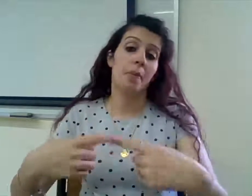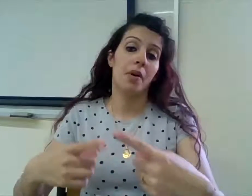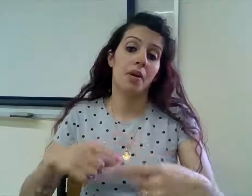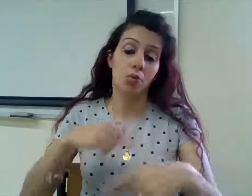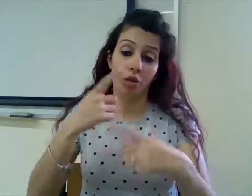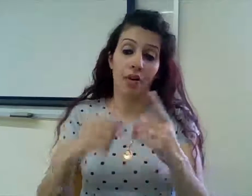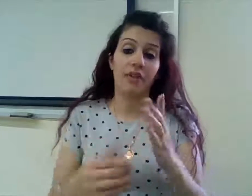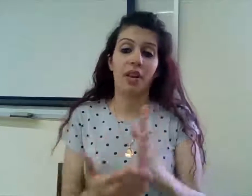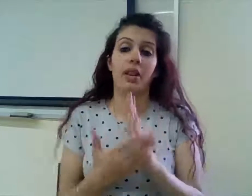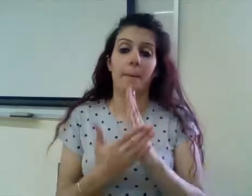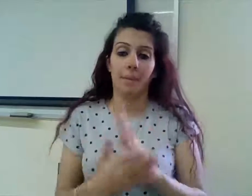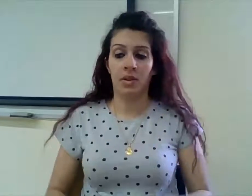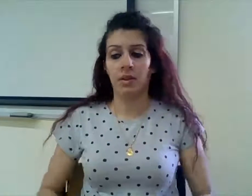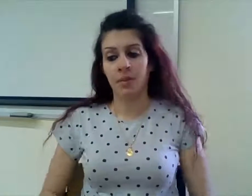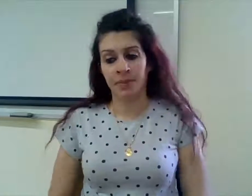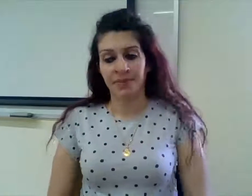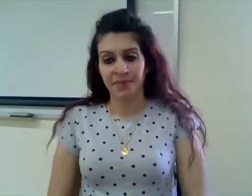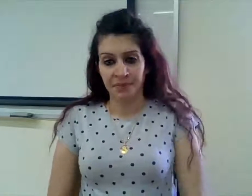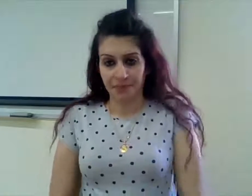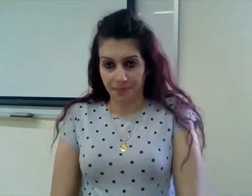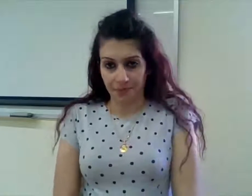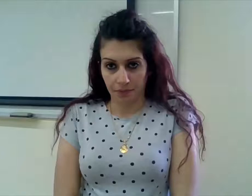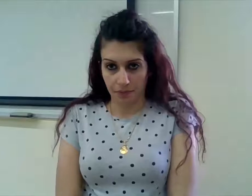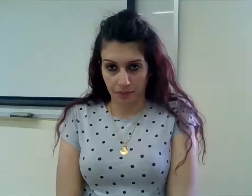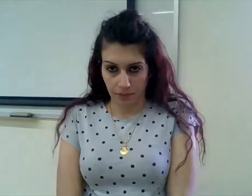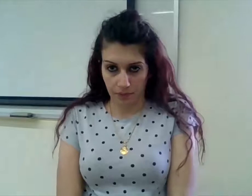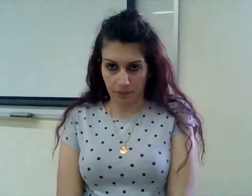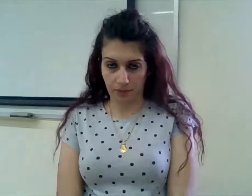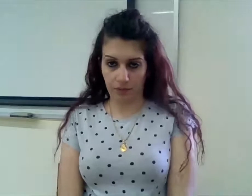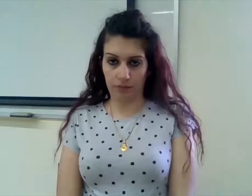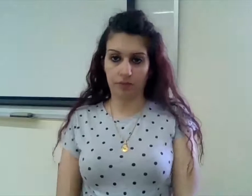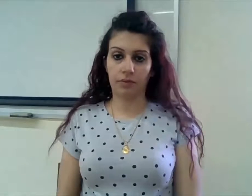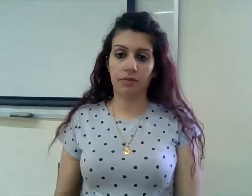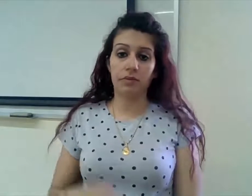that were could be made available relevant to the national curricula